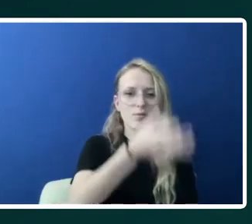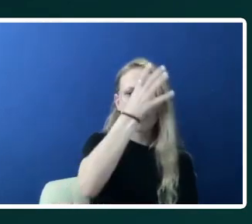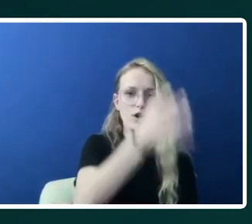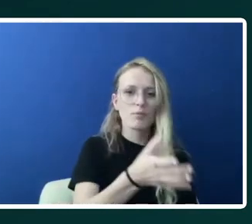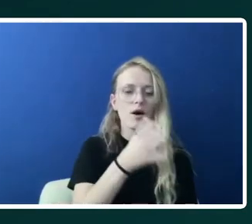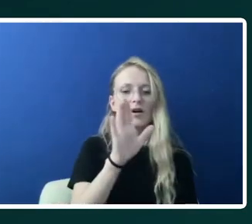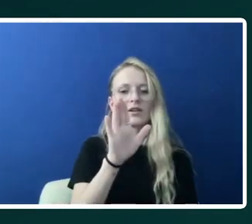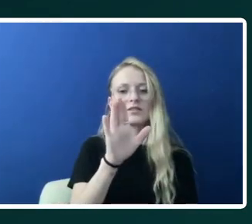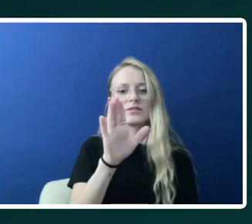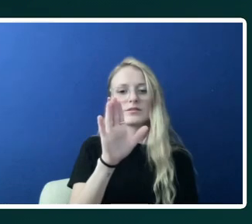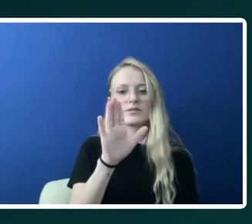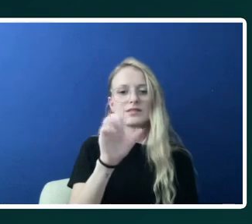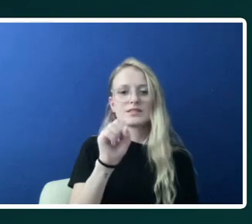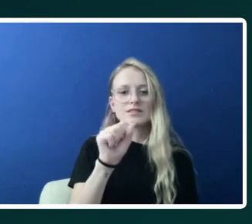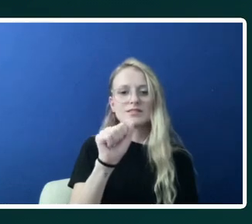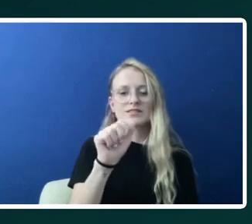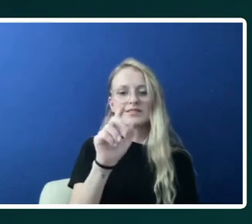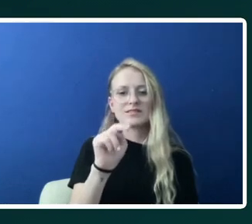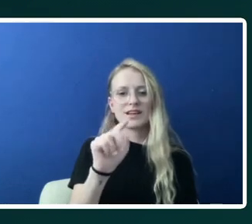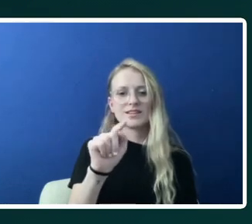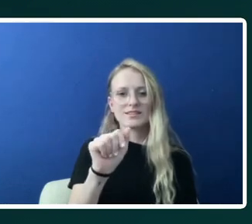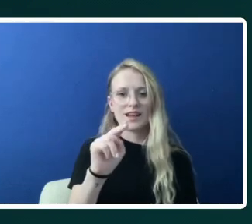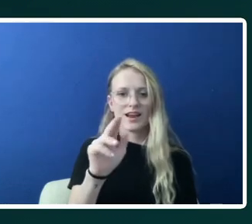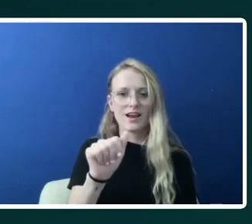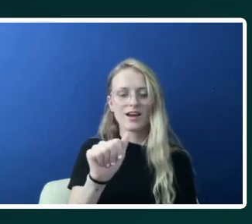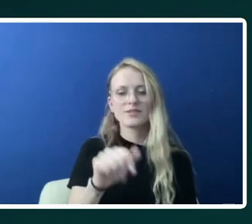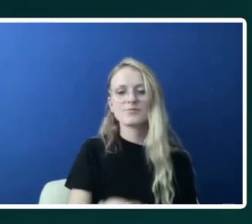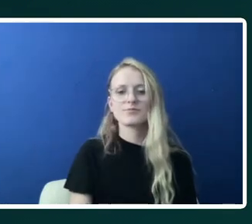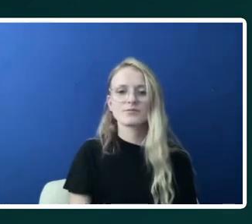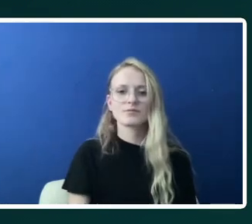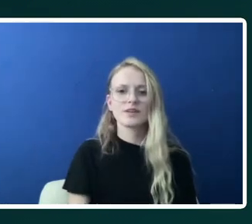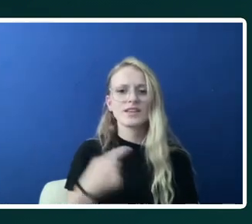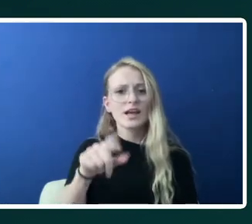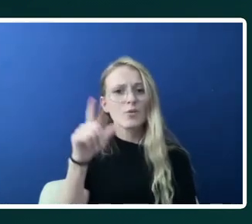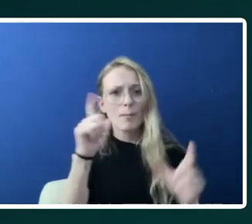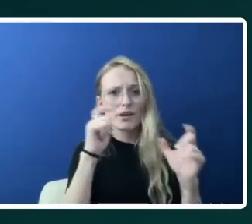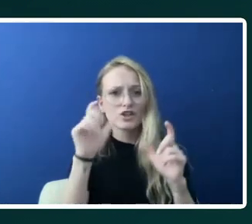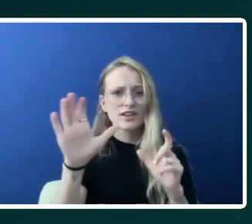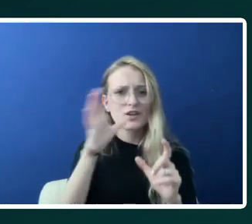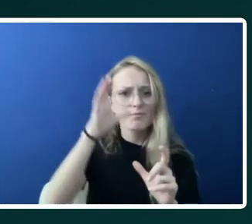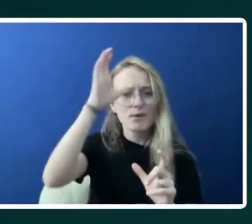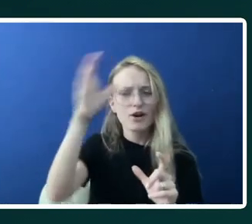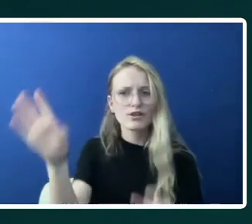They were photographing this participant's parents in front of the portrait. The resemblance between